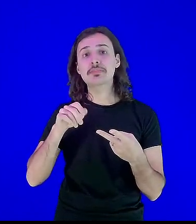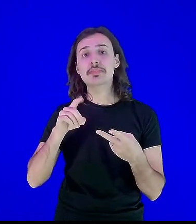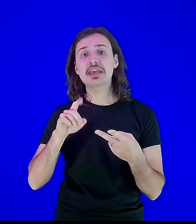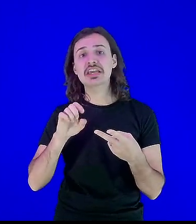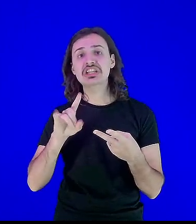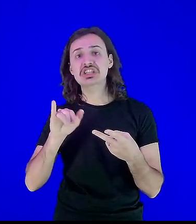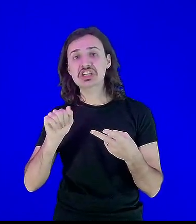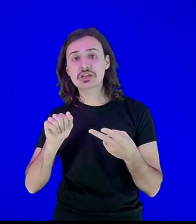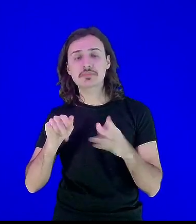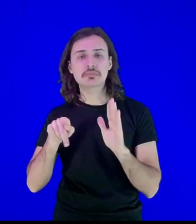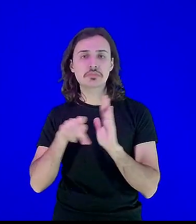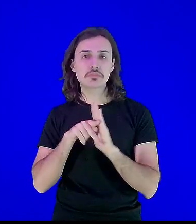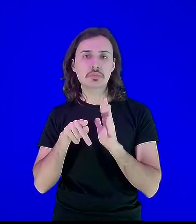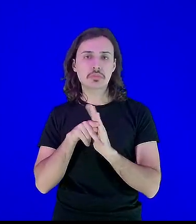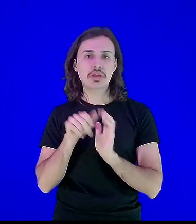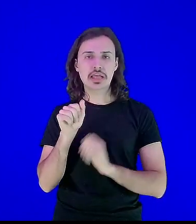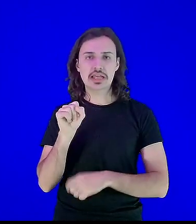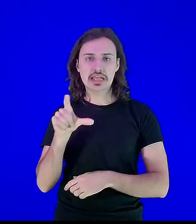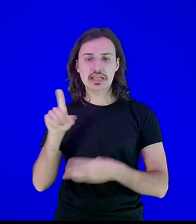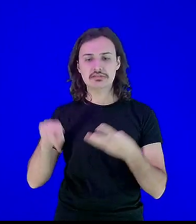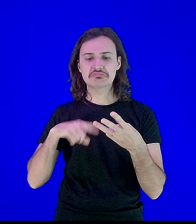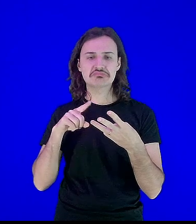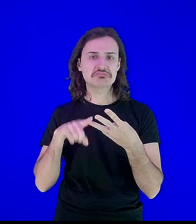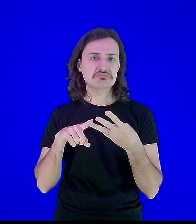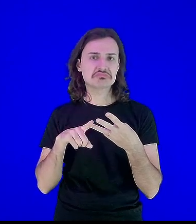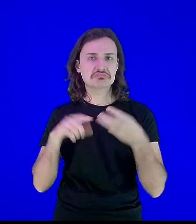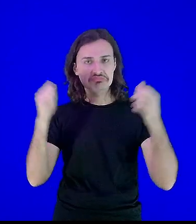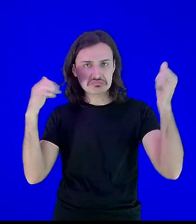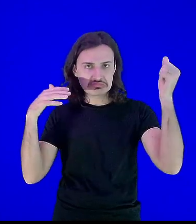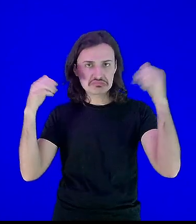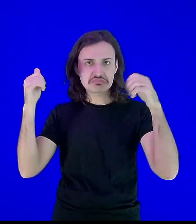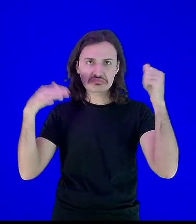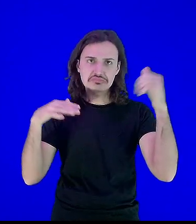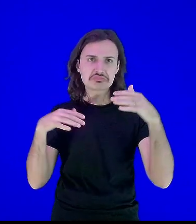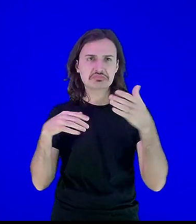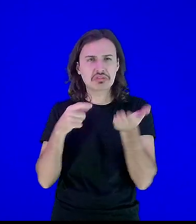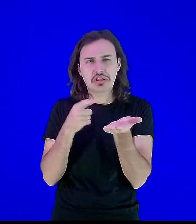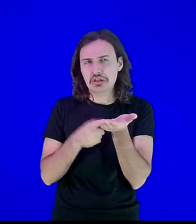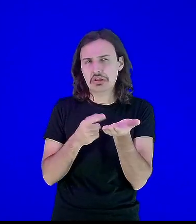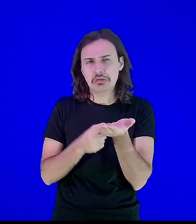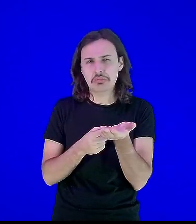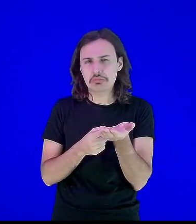I found some other small applications throughout the web